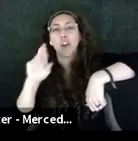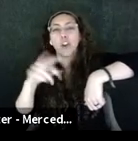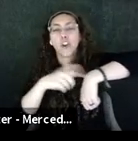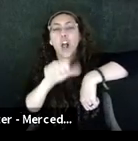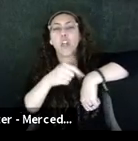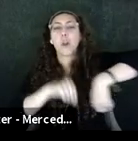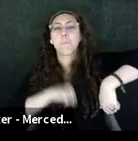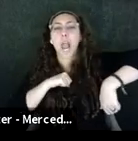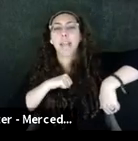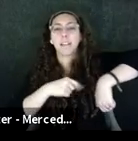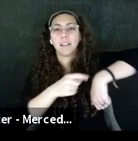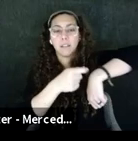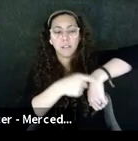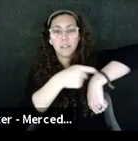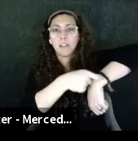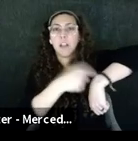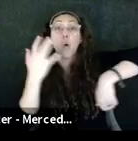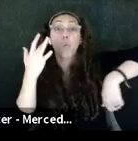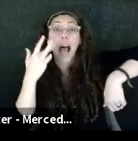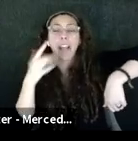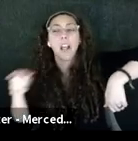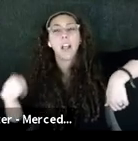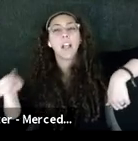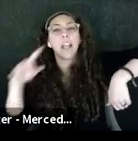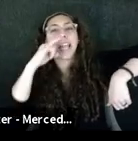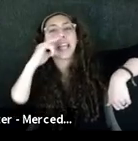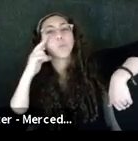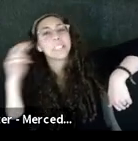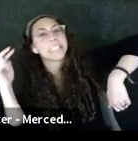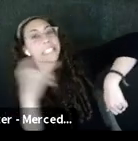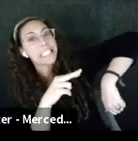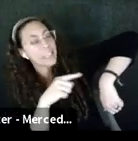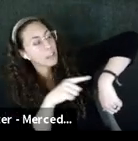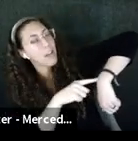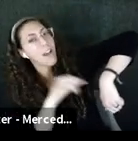Jason Williams: Because some folks, they're going to see this. And I'd be like, oh, I could probably talk to that, dude.